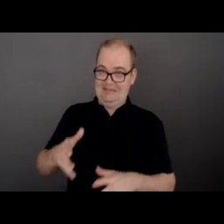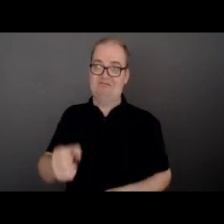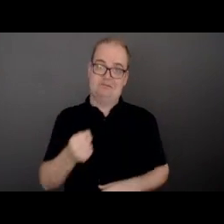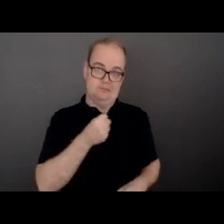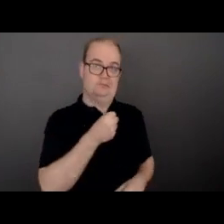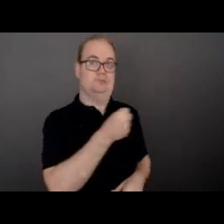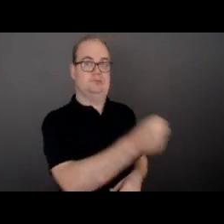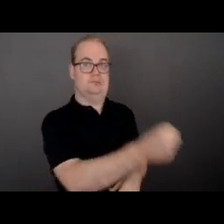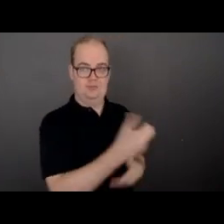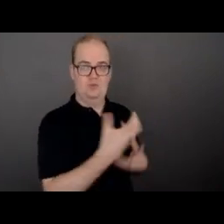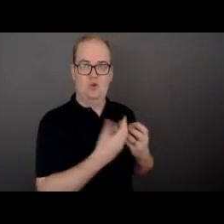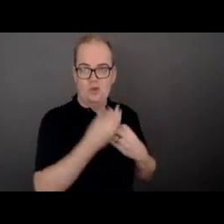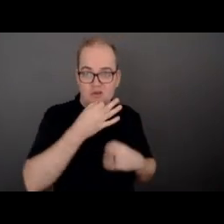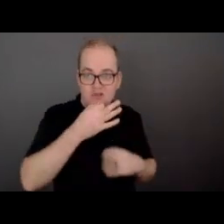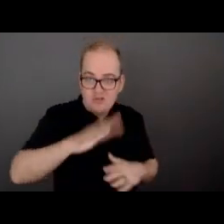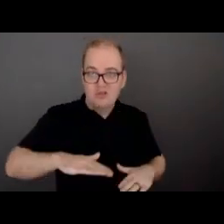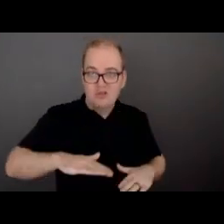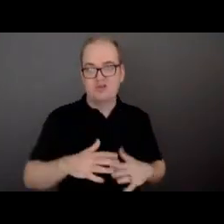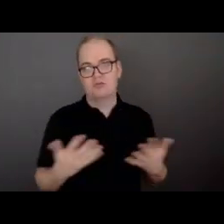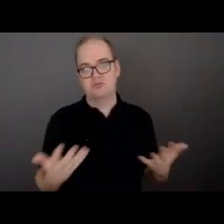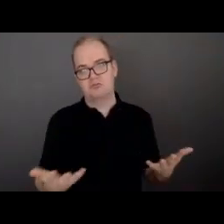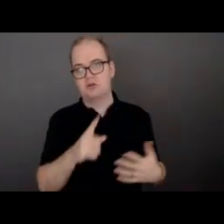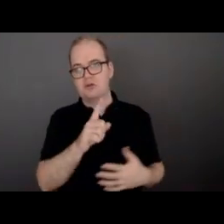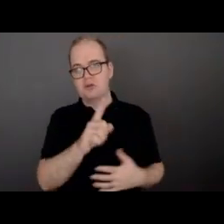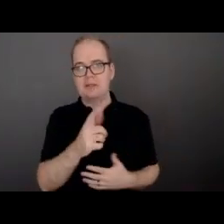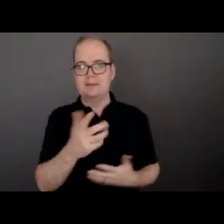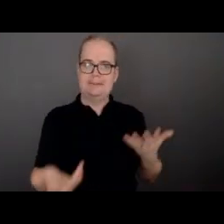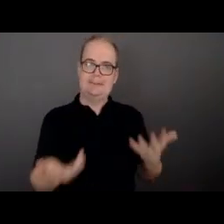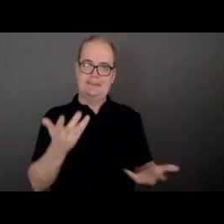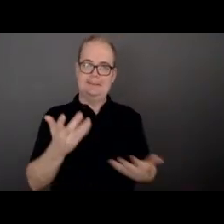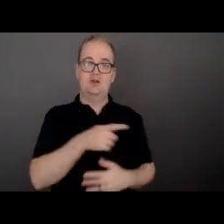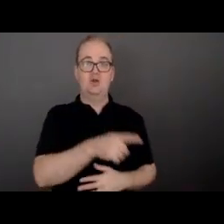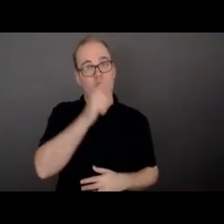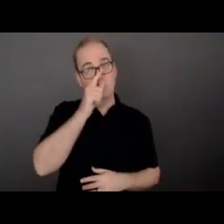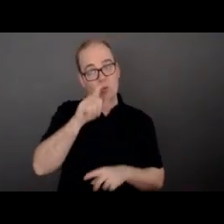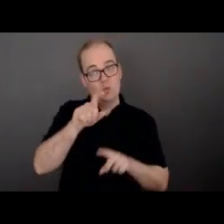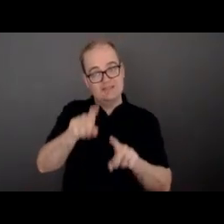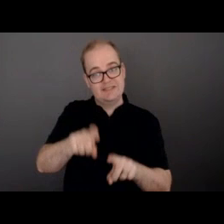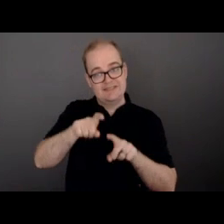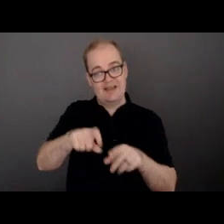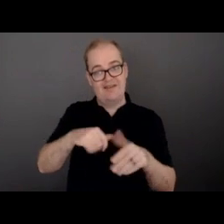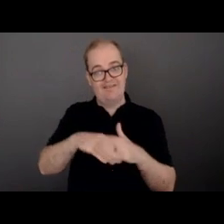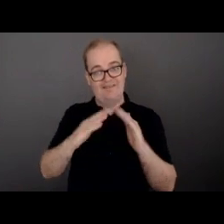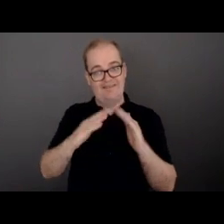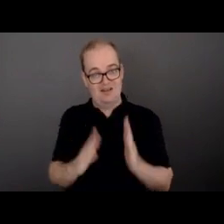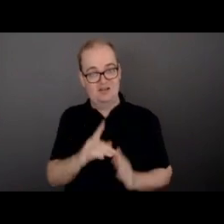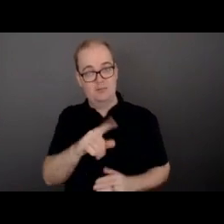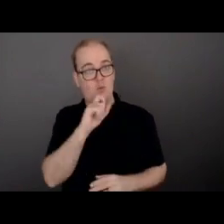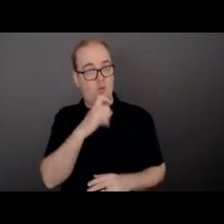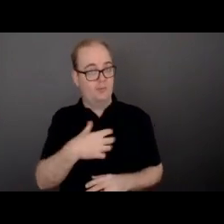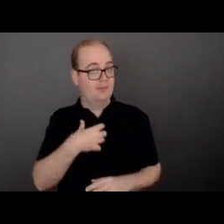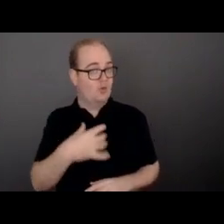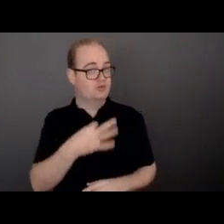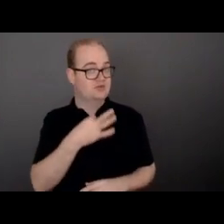it, okay, you could stay here but are you going to be more at risk because the other